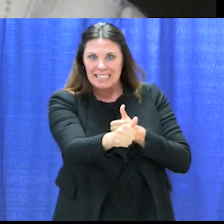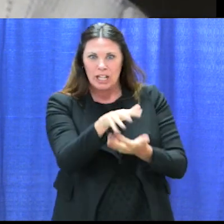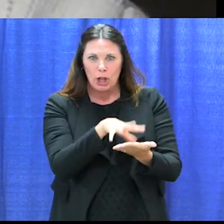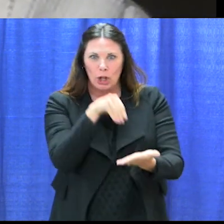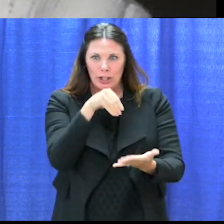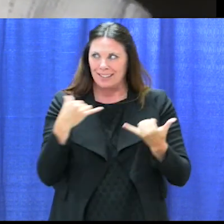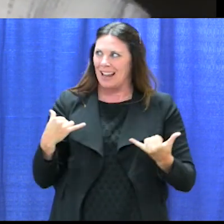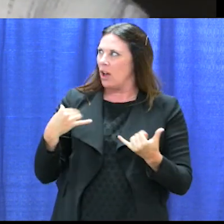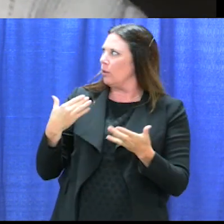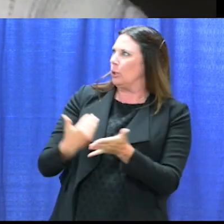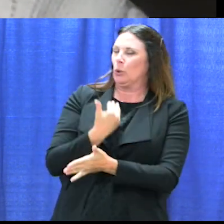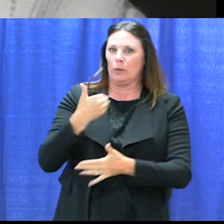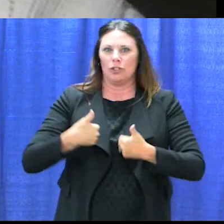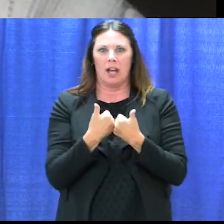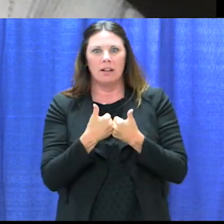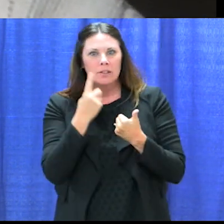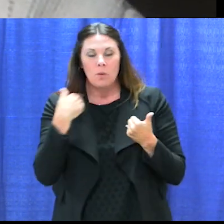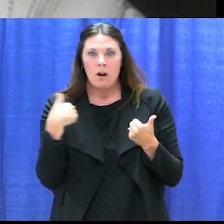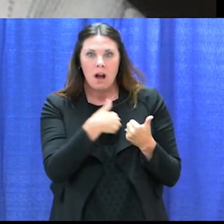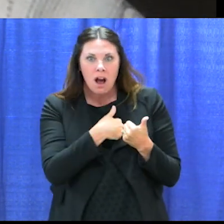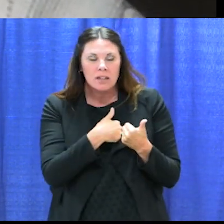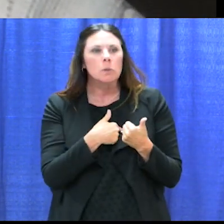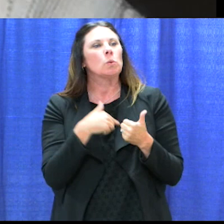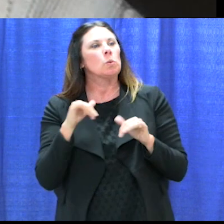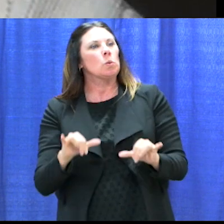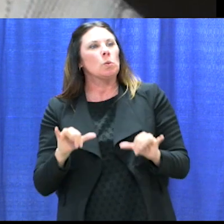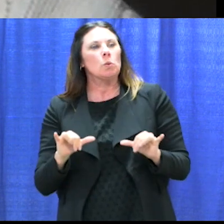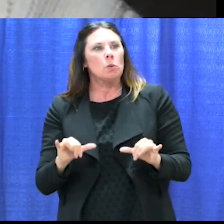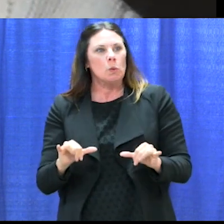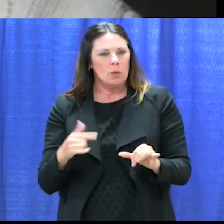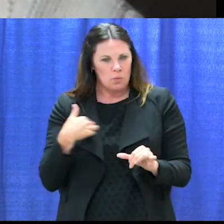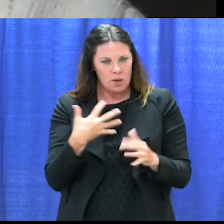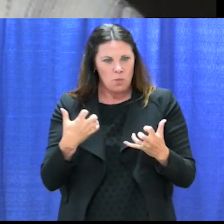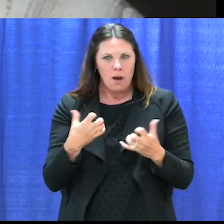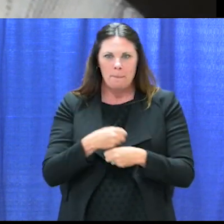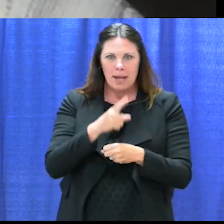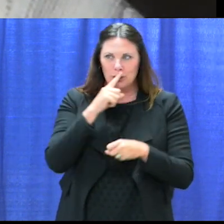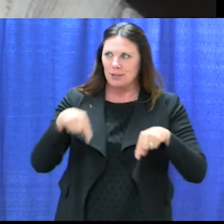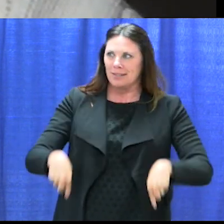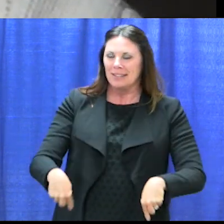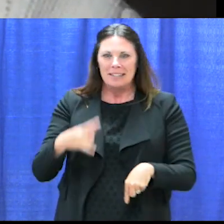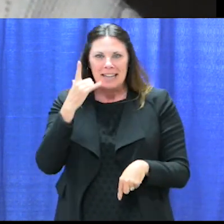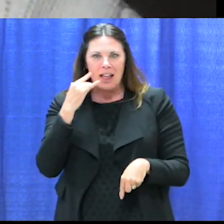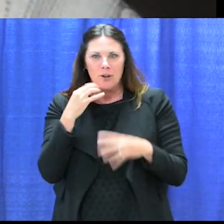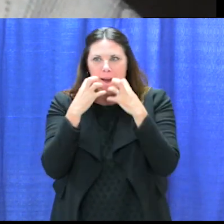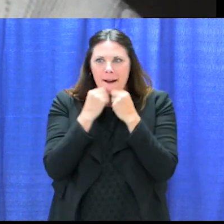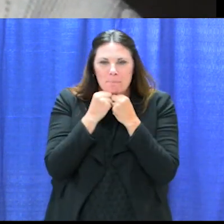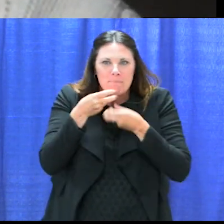And during this unprecedented time it was really important to us to ensure that we were taking care of our home state and we're looking forward to help addressing the problem through